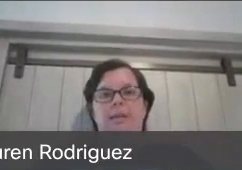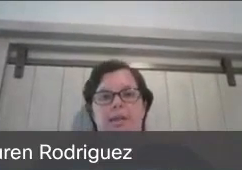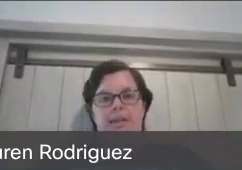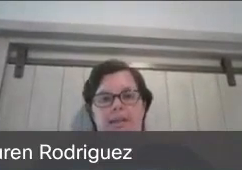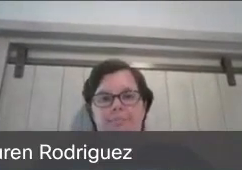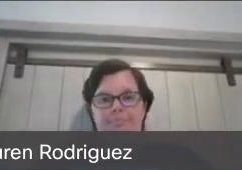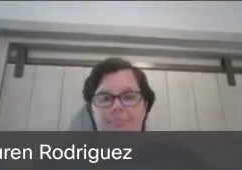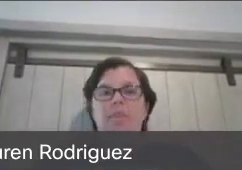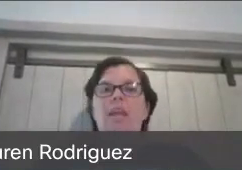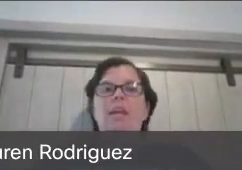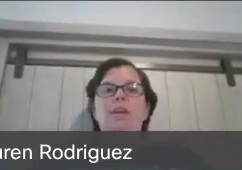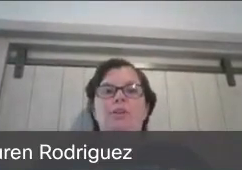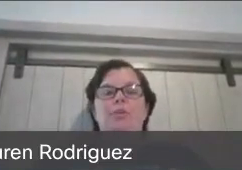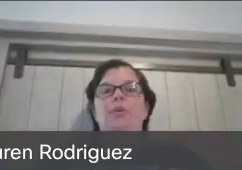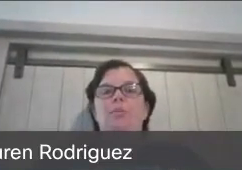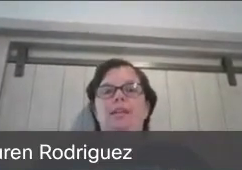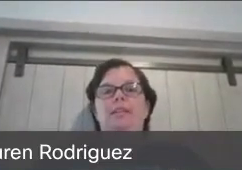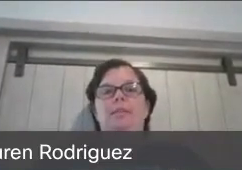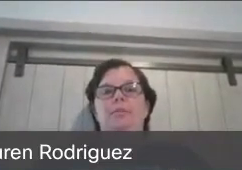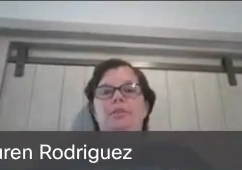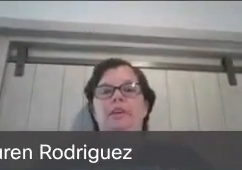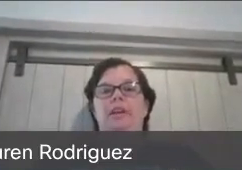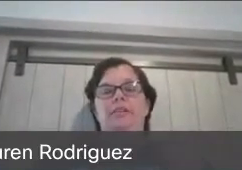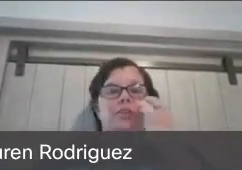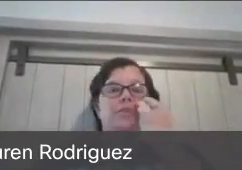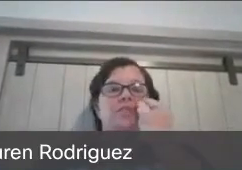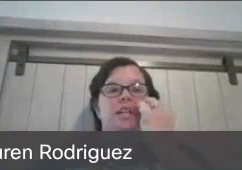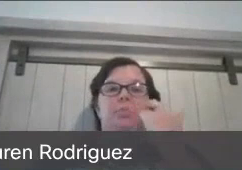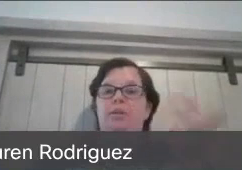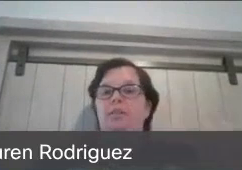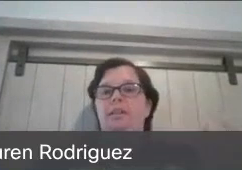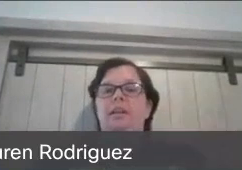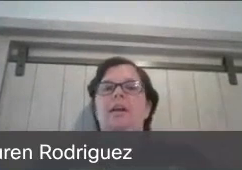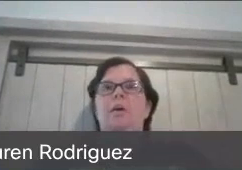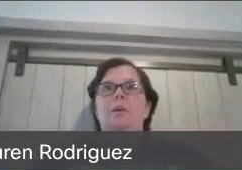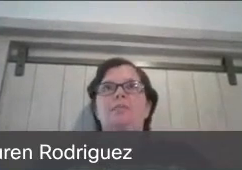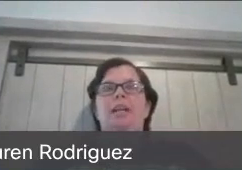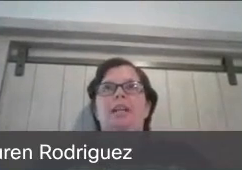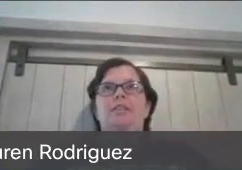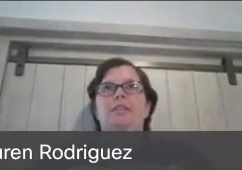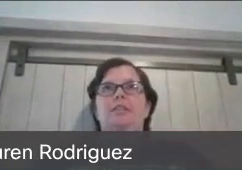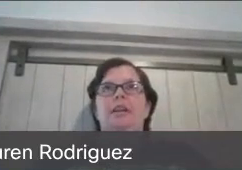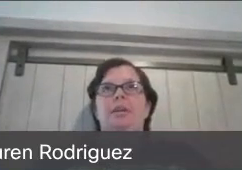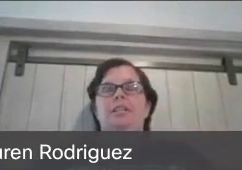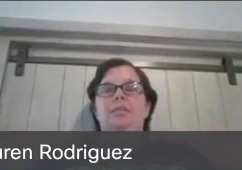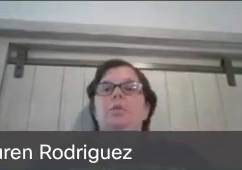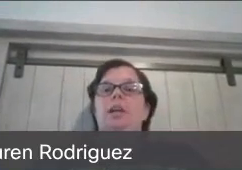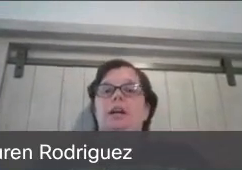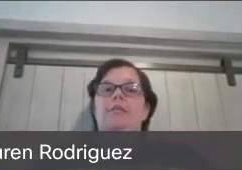pandemic hit. So before the pandemic, most of our interviews were done in person, which made it easier and made it seem more like a